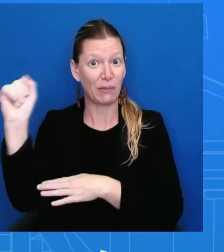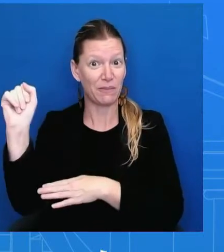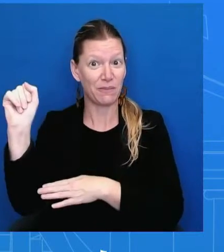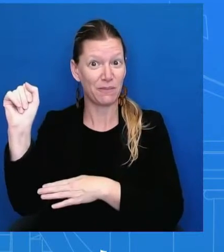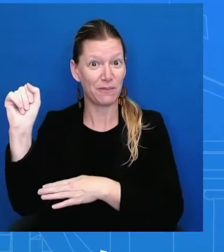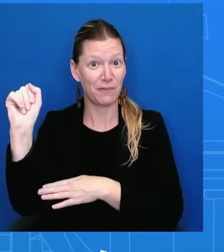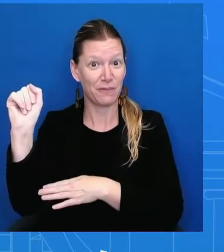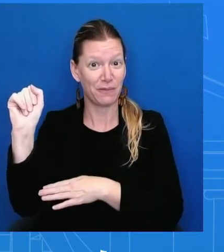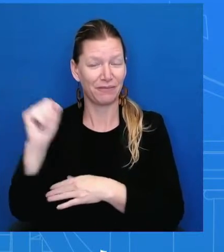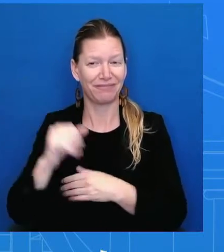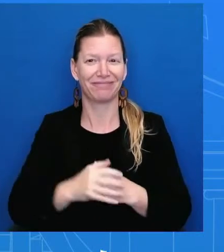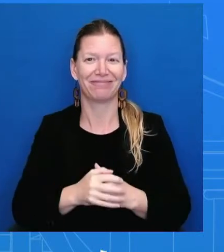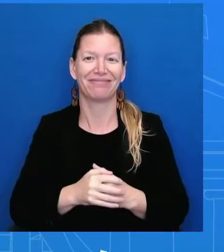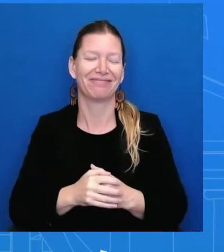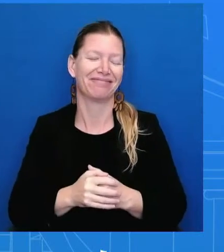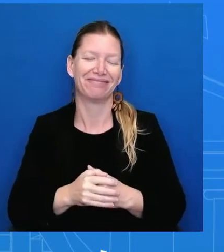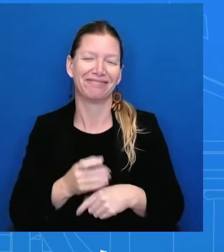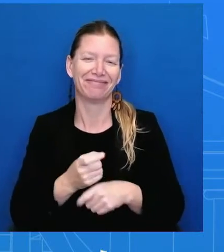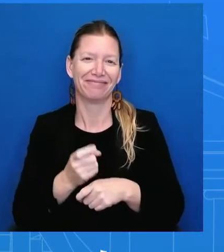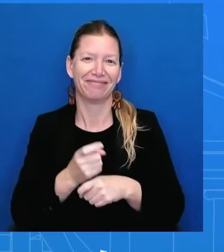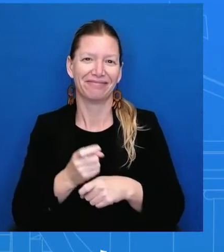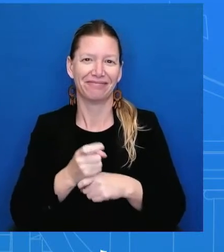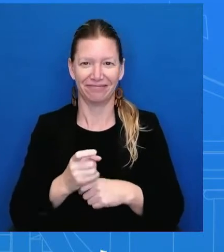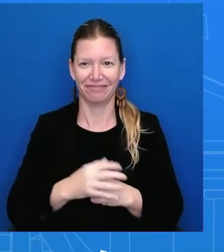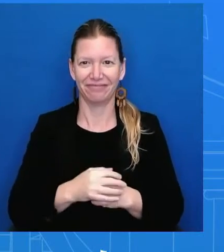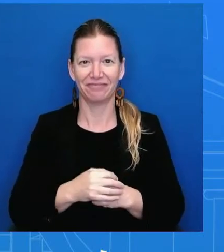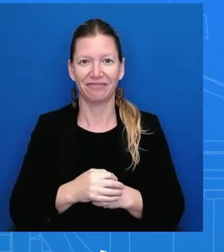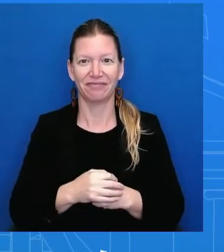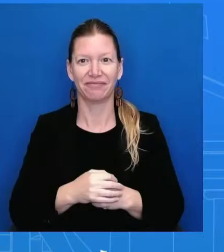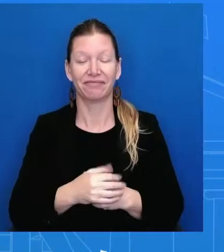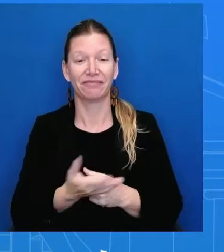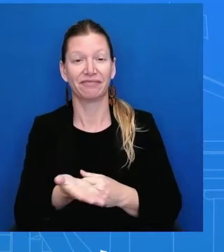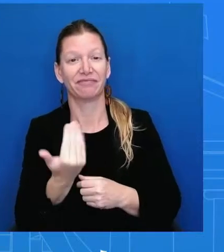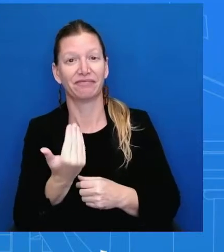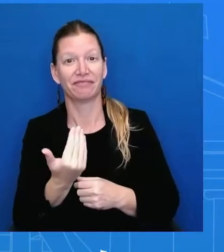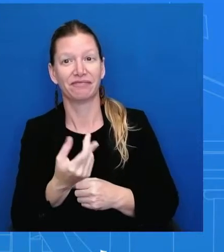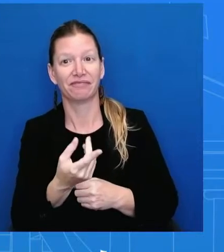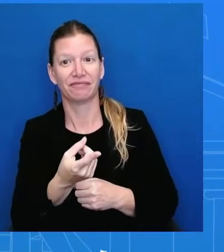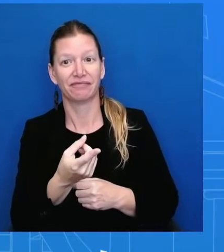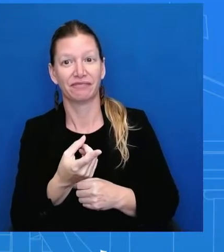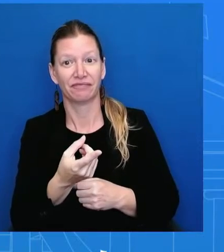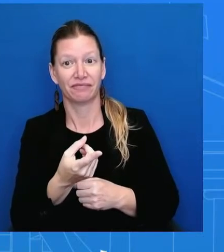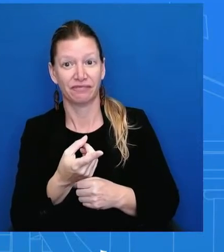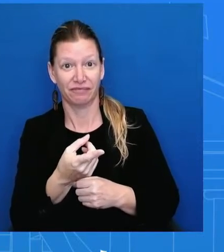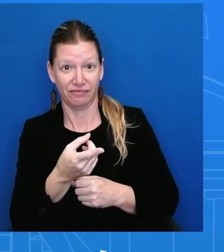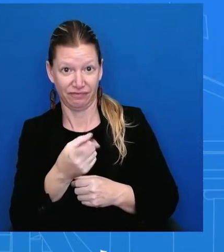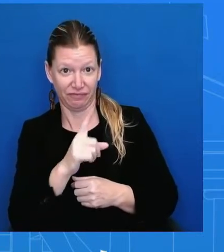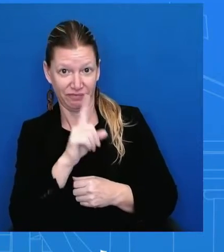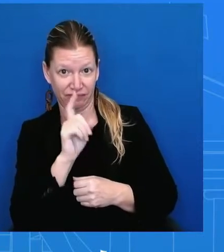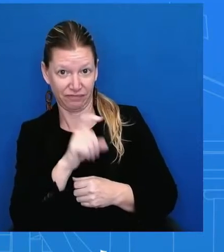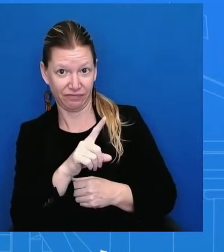when it comes to talking about the president's health. Ms. Jean-Pierre: Yeah. The Press: When you were here last Tuesday, you were asked if the president had had any medical examinations --